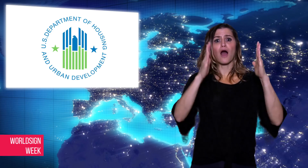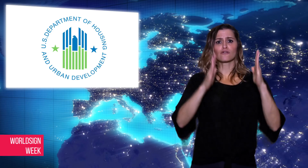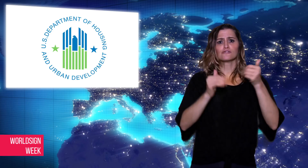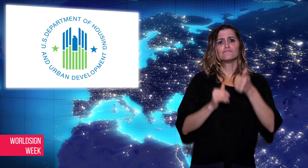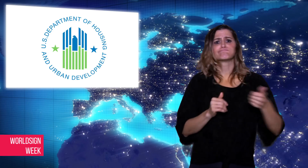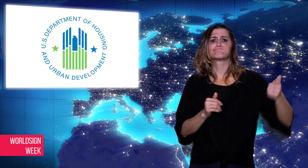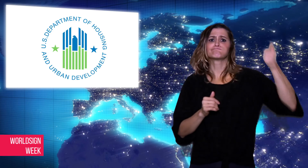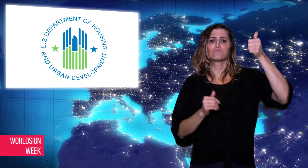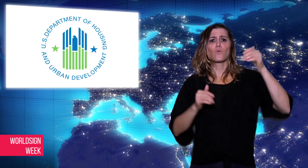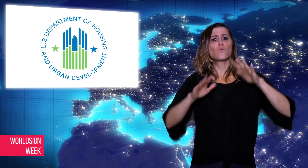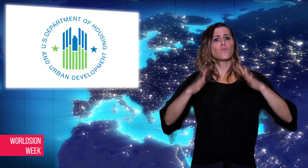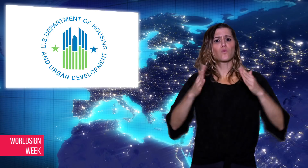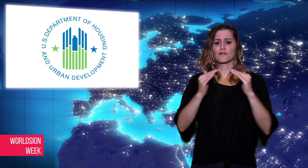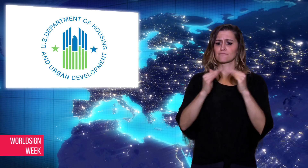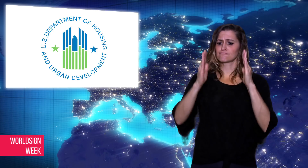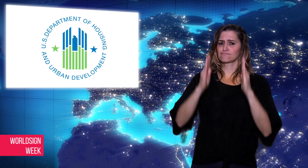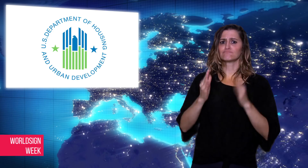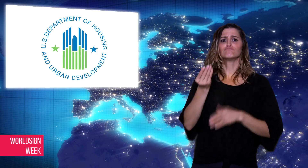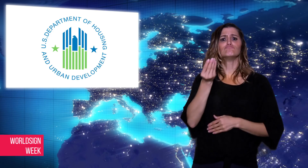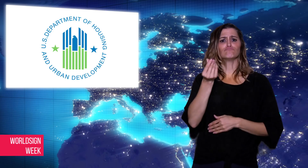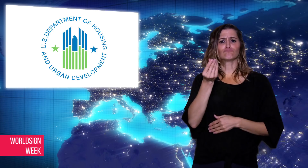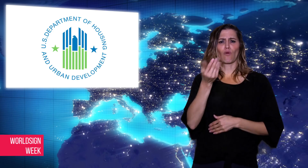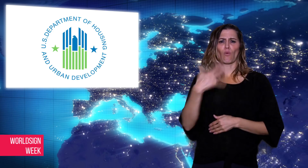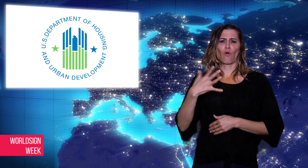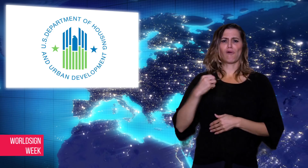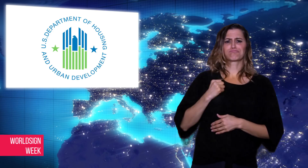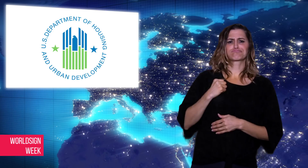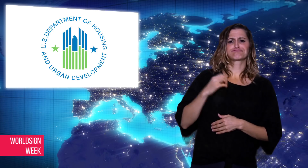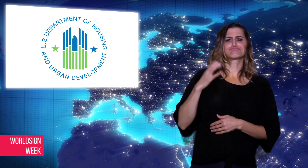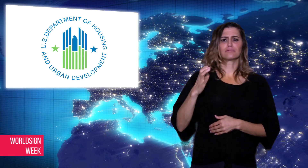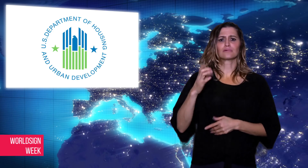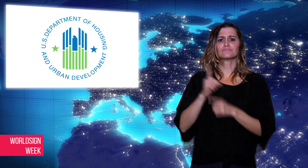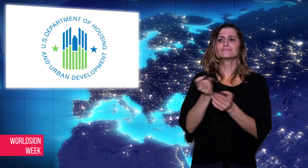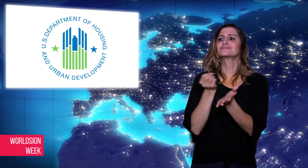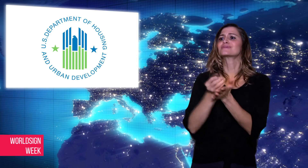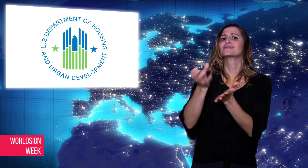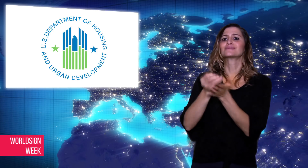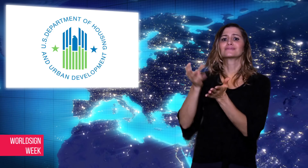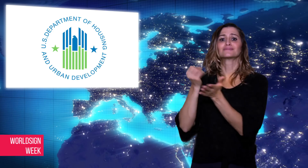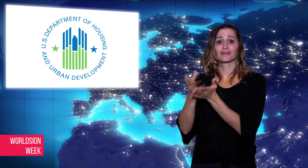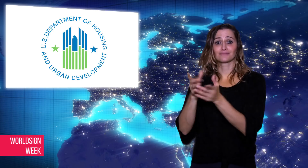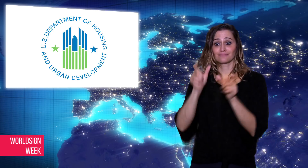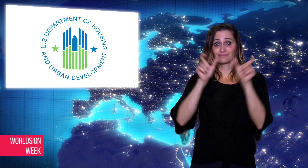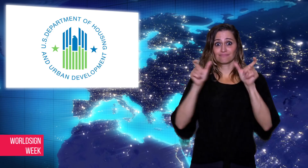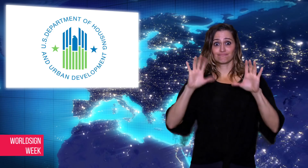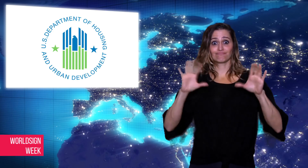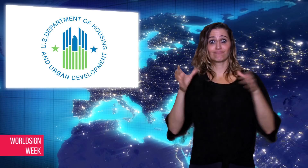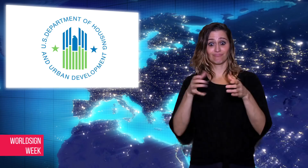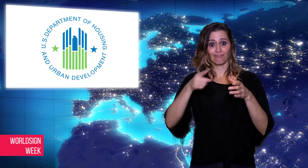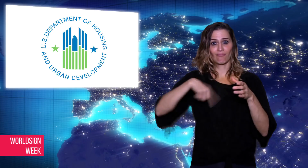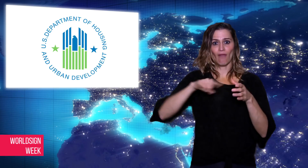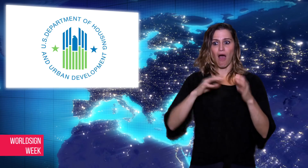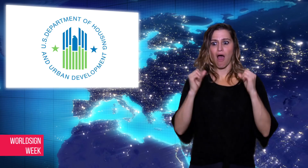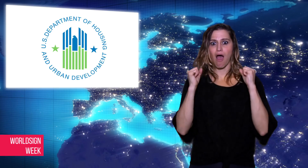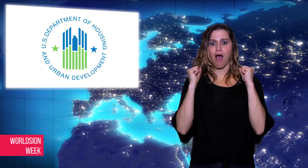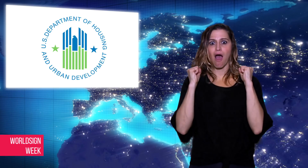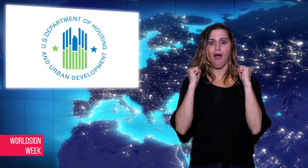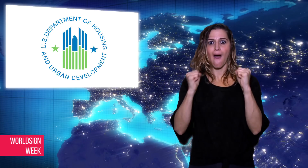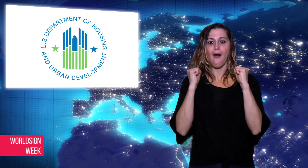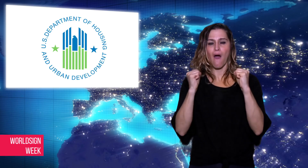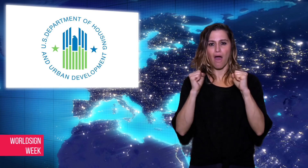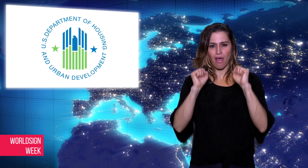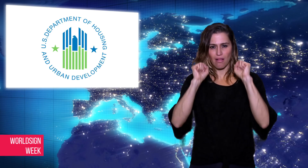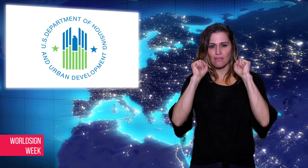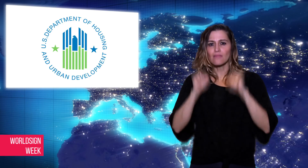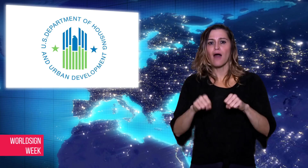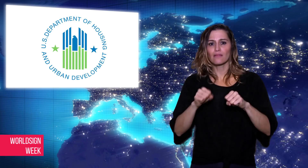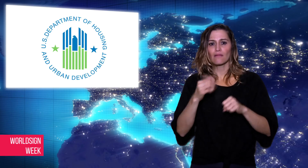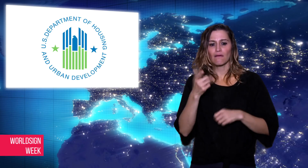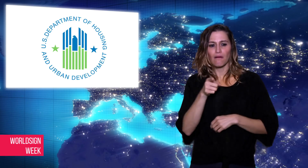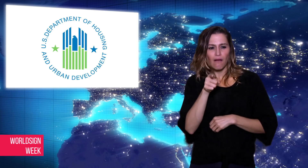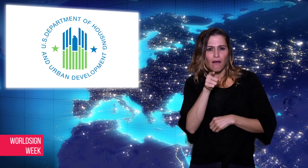sort through user data and customize